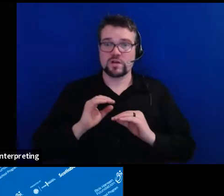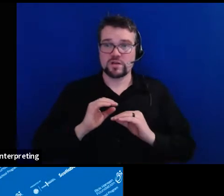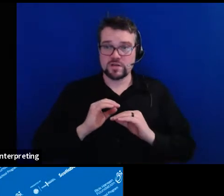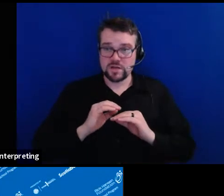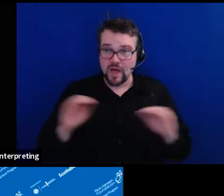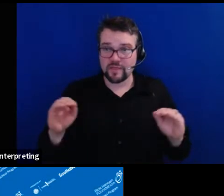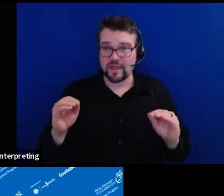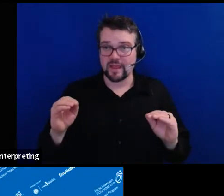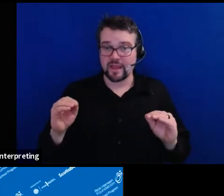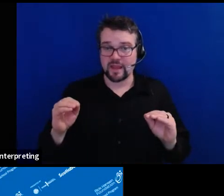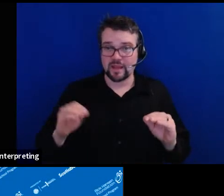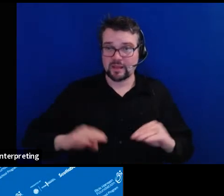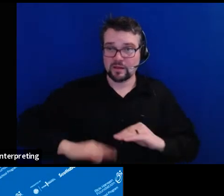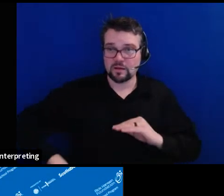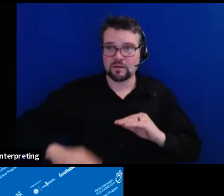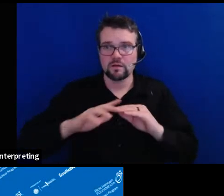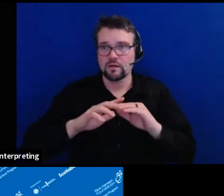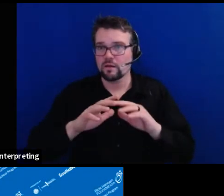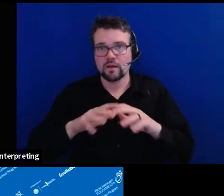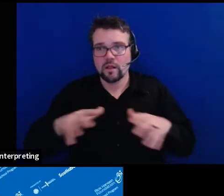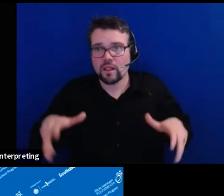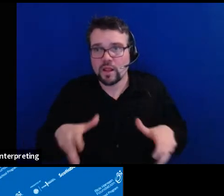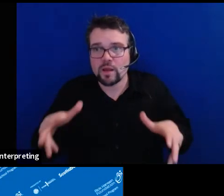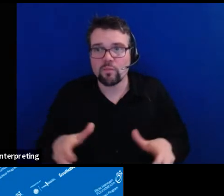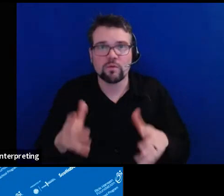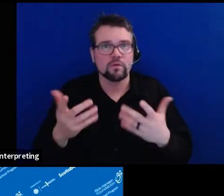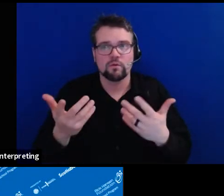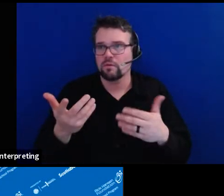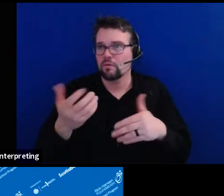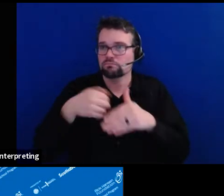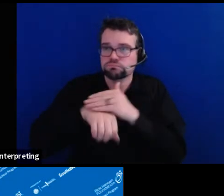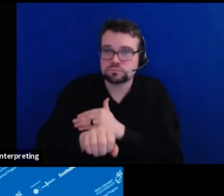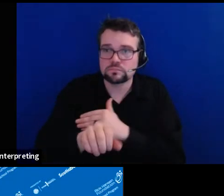BE LIKE, WHAT DELIVERY WOULD BE LIKE, AND I WAS ABLE TO DELIVER